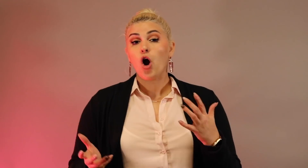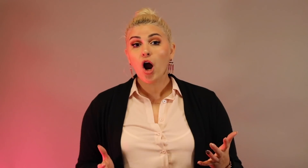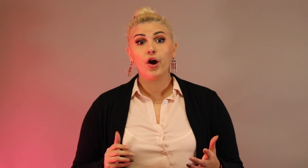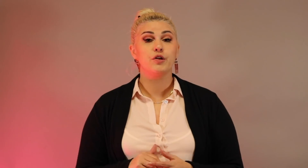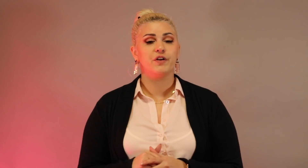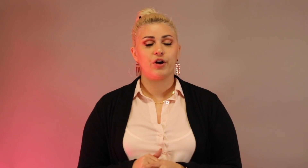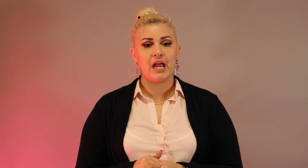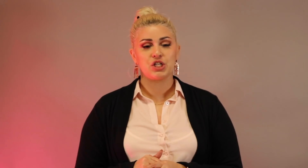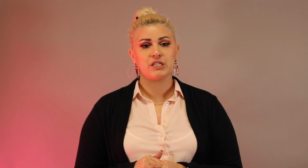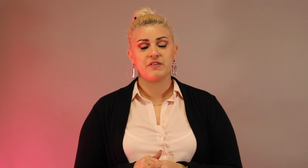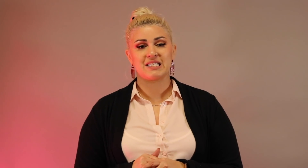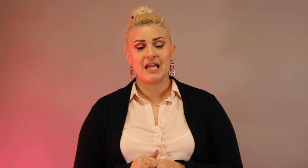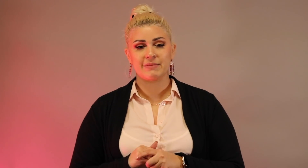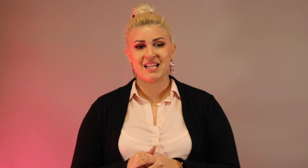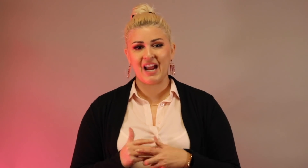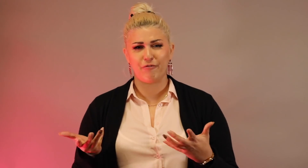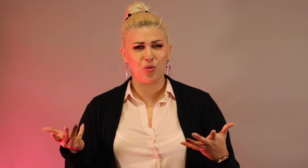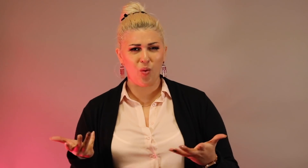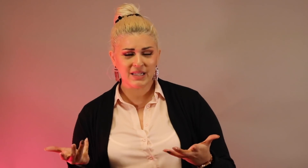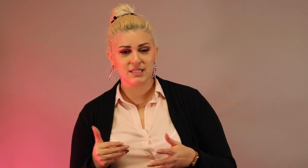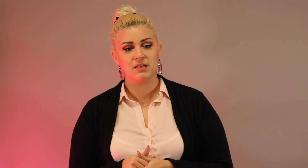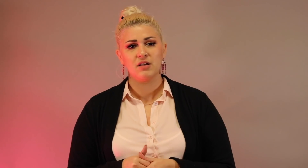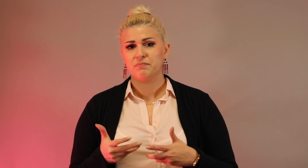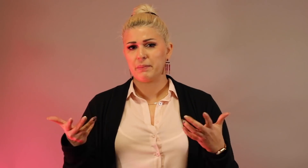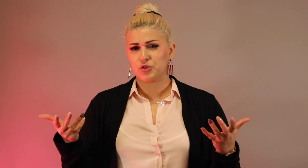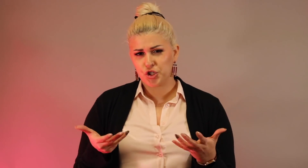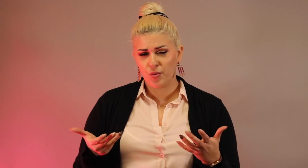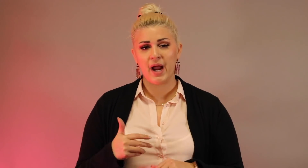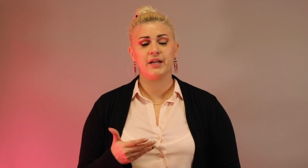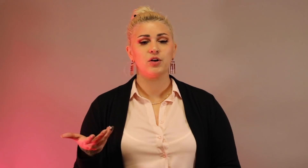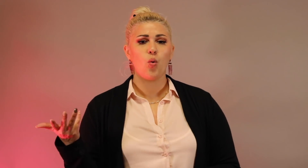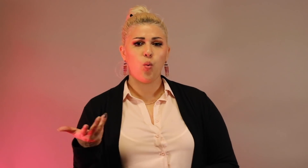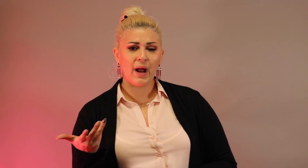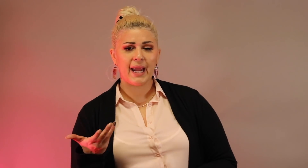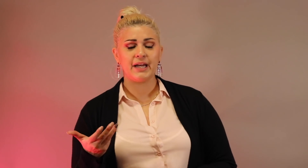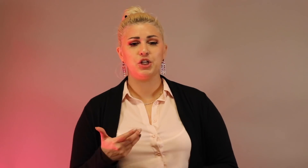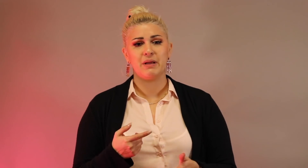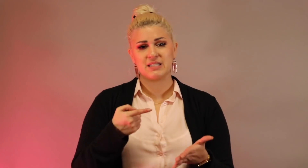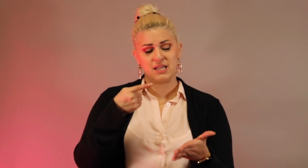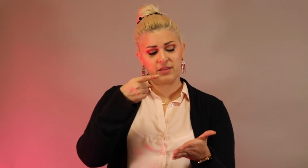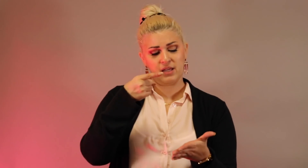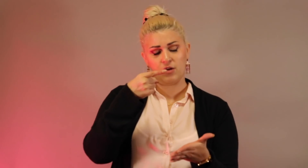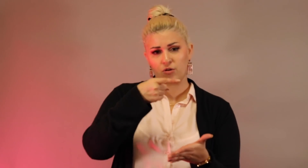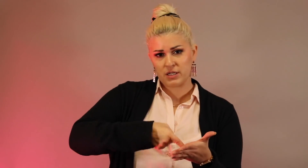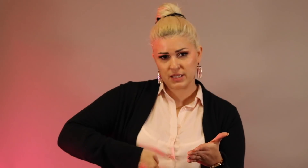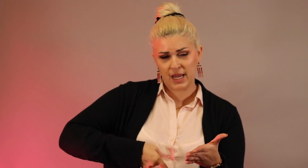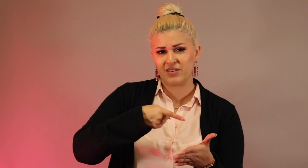There are other variations of the same sign for what? Remember, two handed, one handed, you may see the crossing the hand,